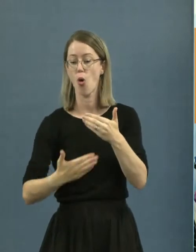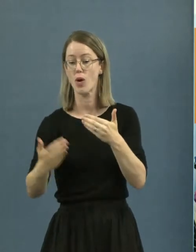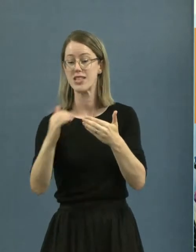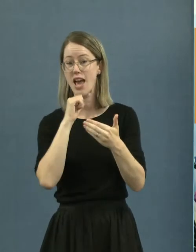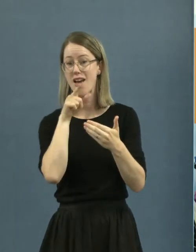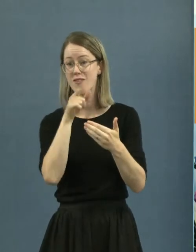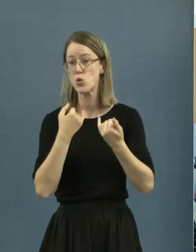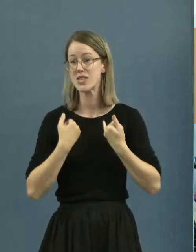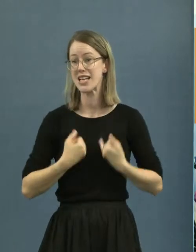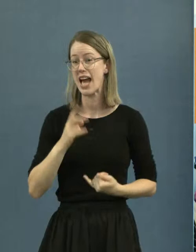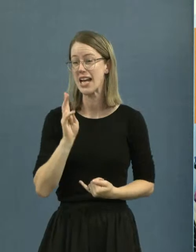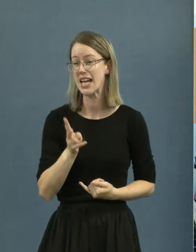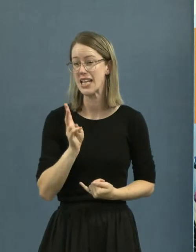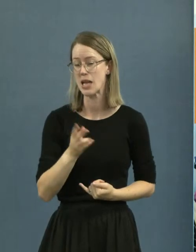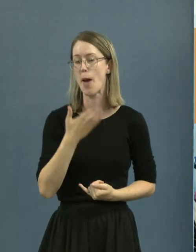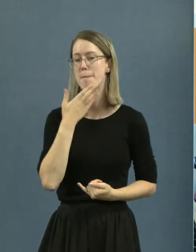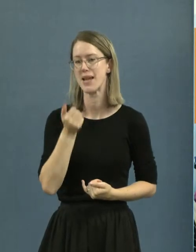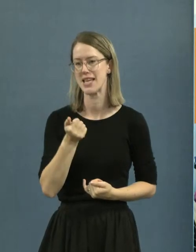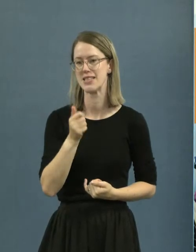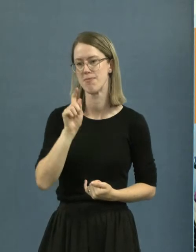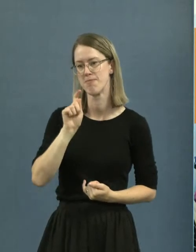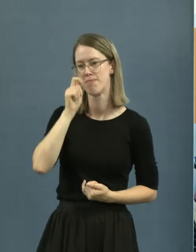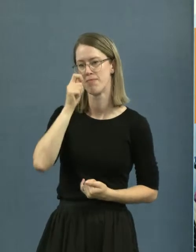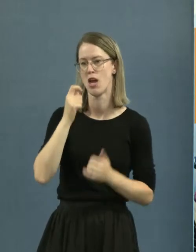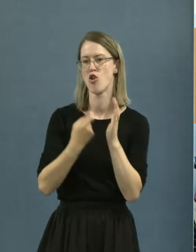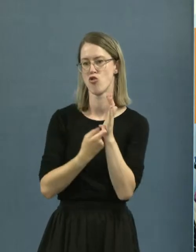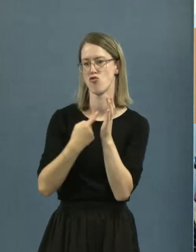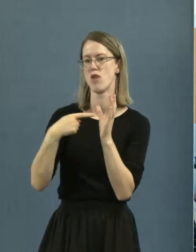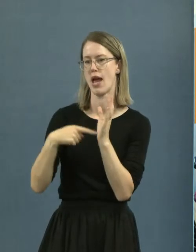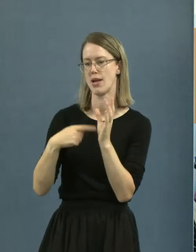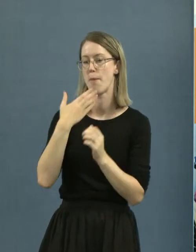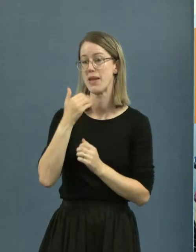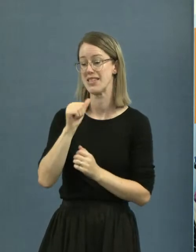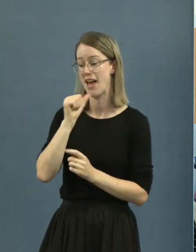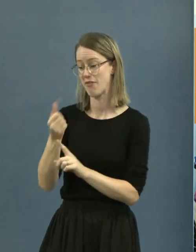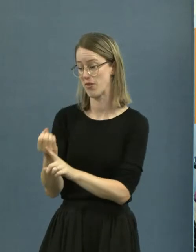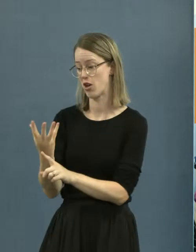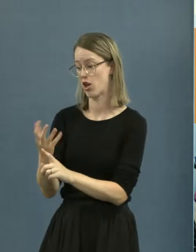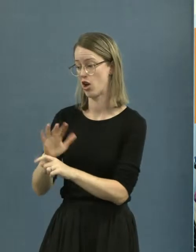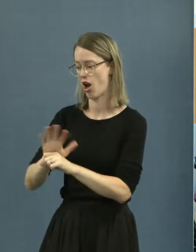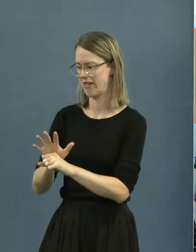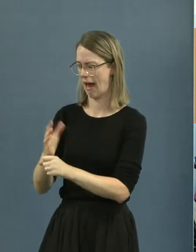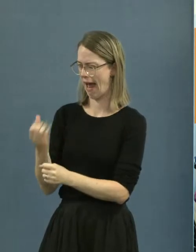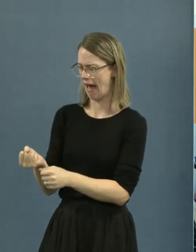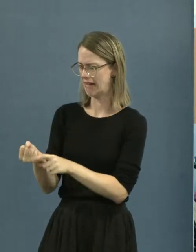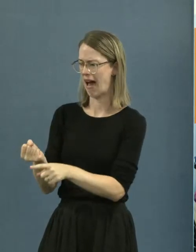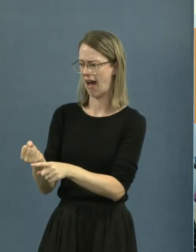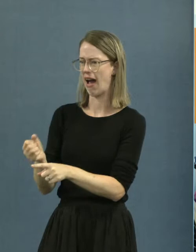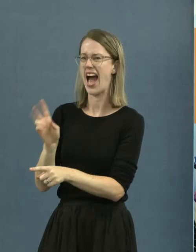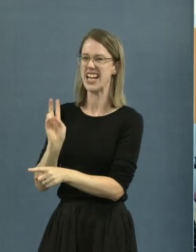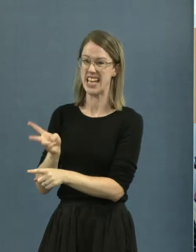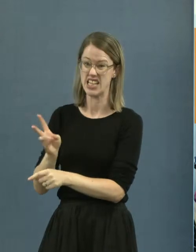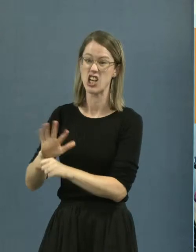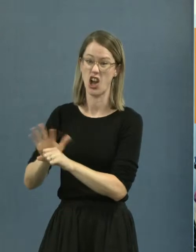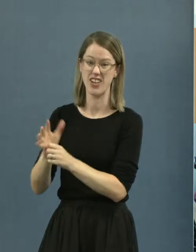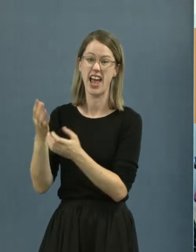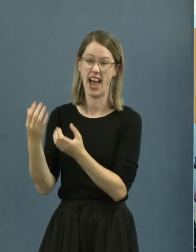after 28 days, if you get new symptoms, take a RAT. If it is positive, you would be